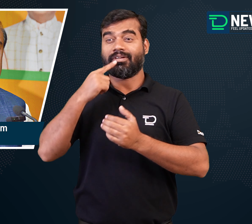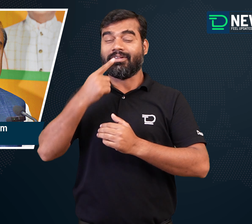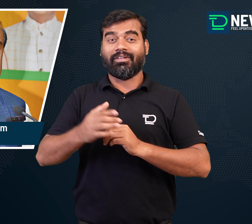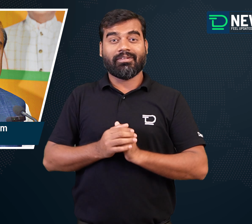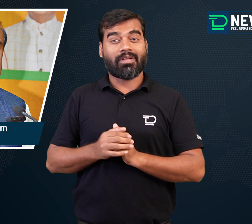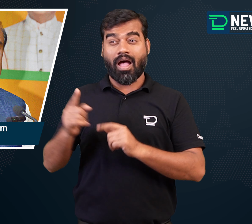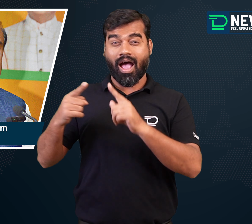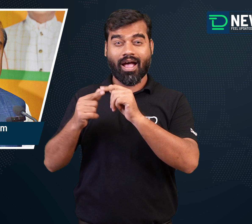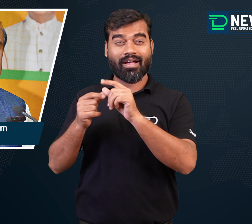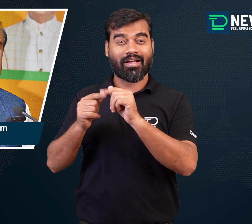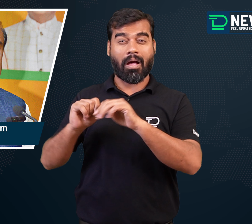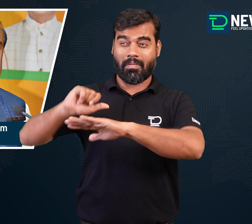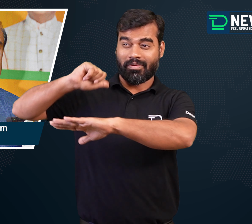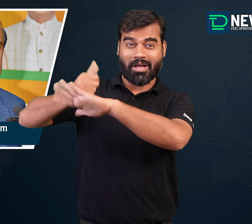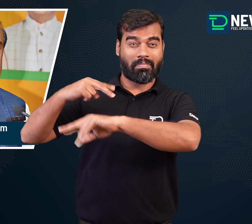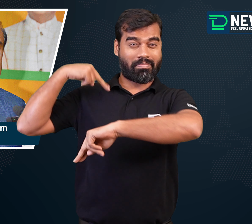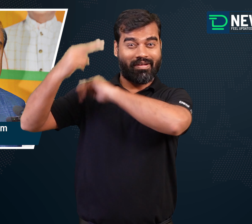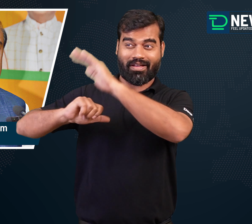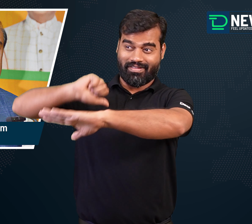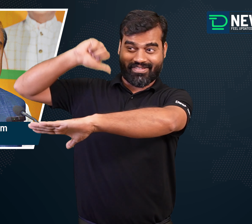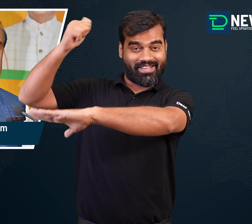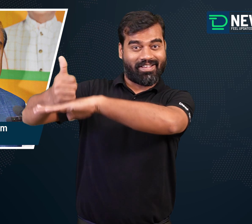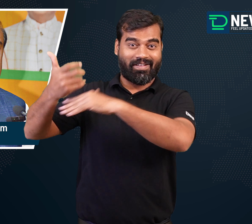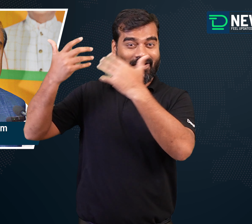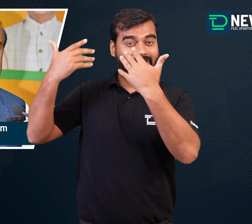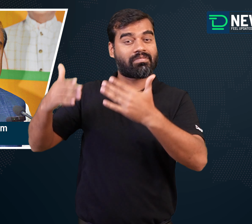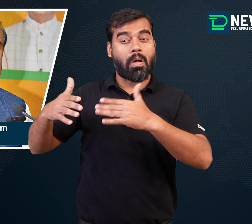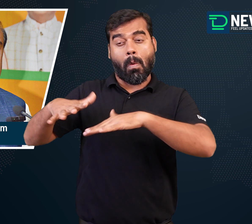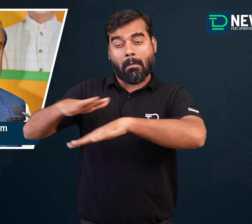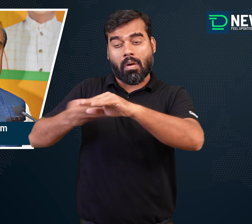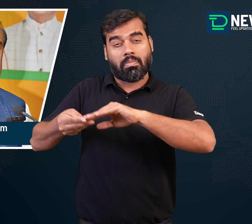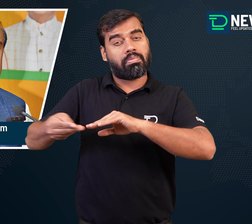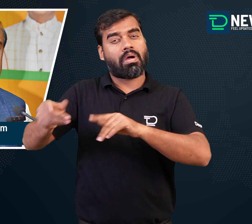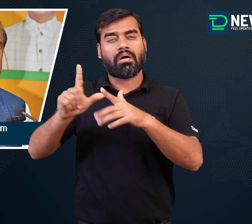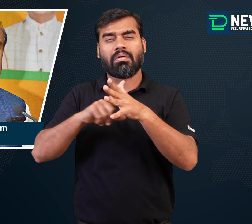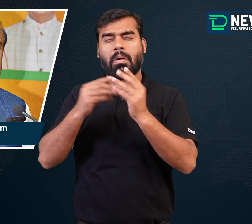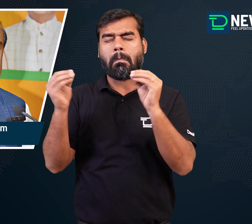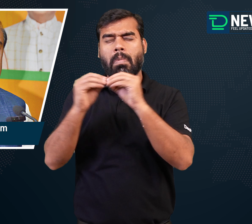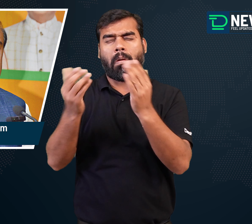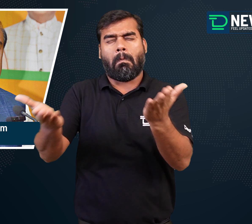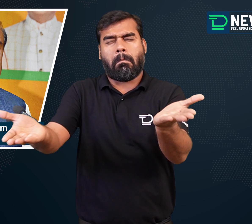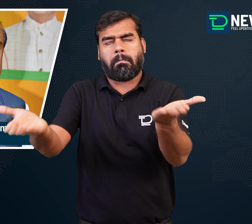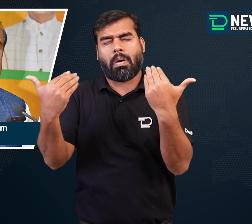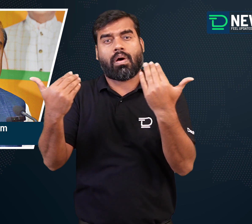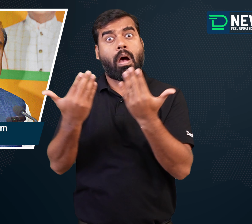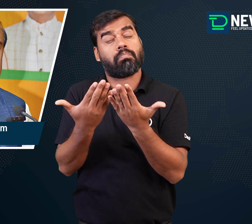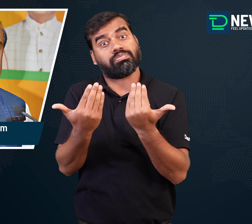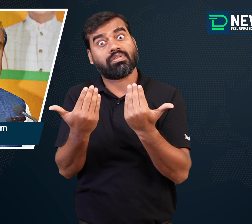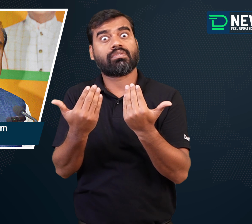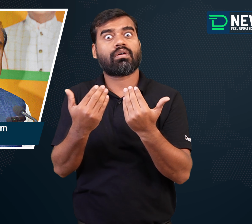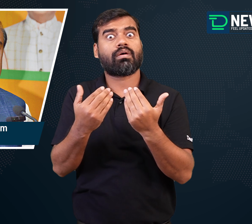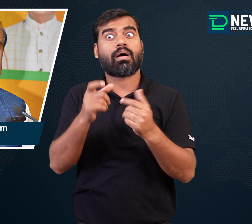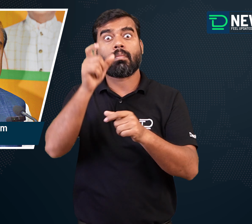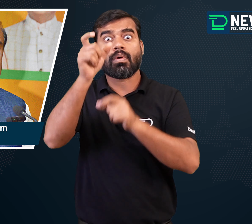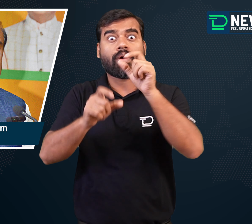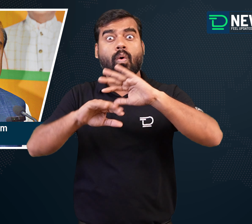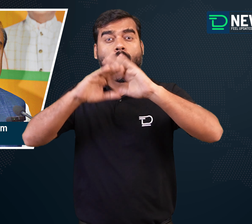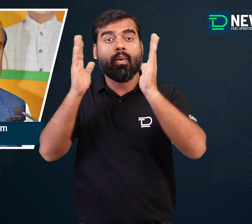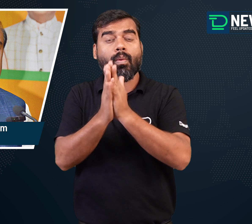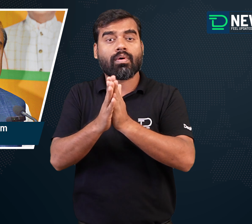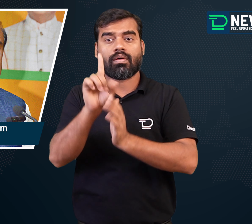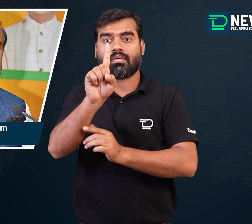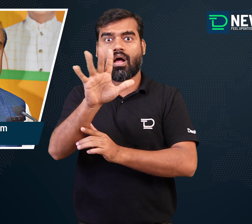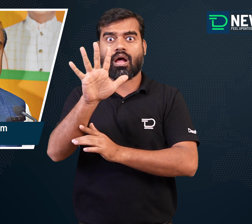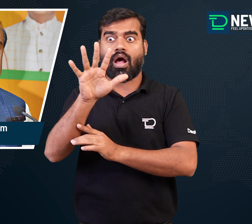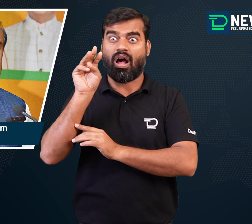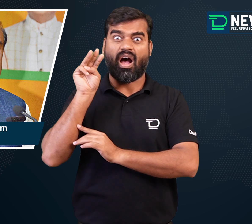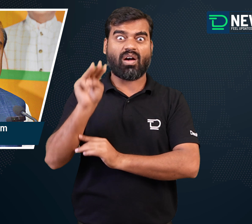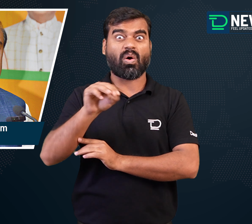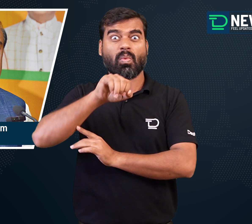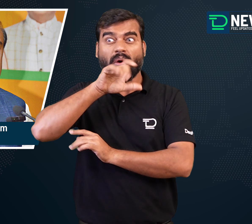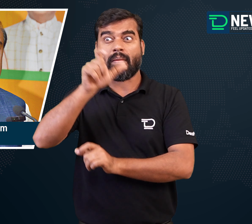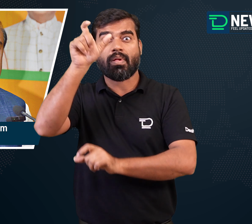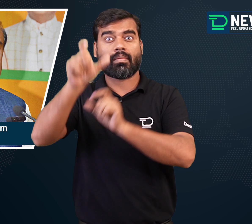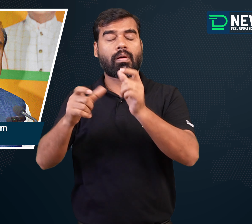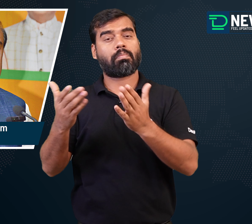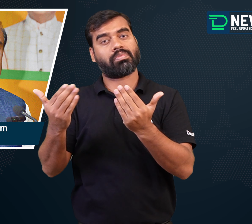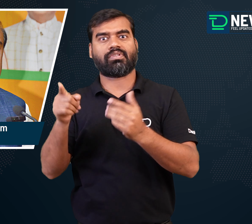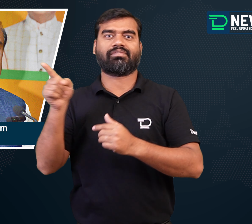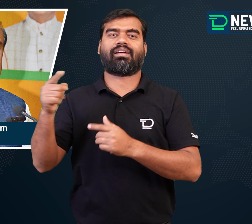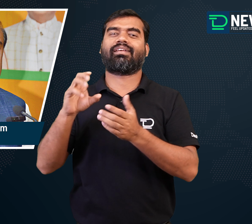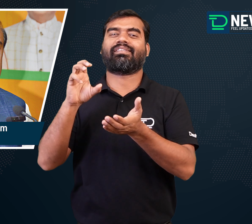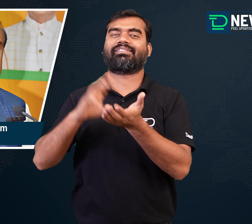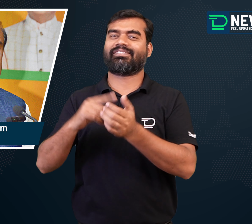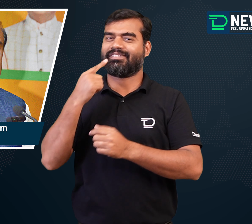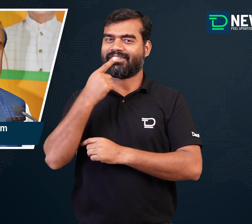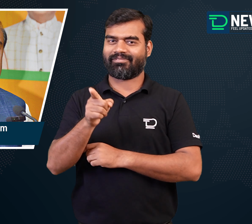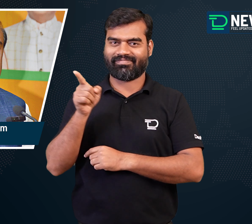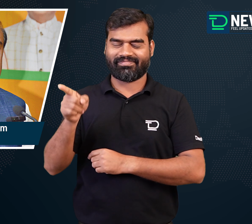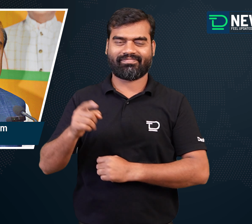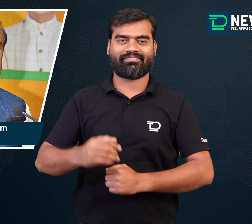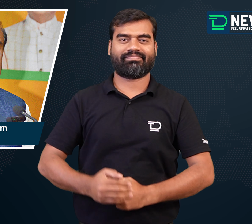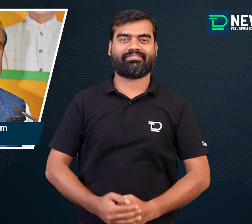He also said that the semiconductor industry has the potential to provide direct employment to as many as 15,000 youths.